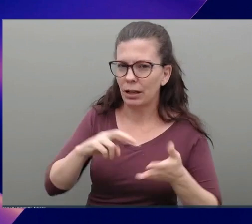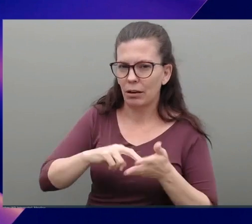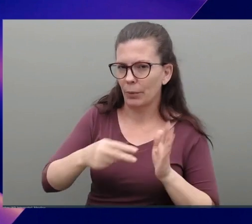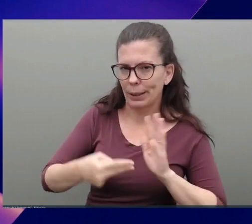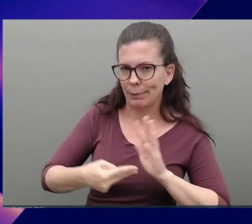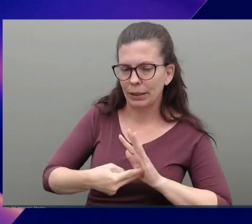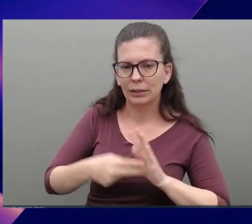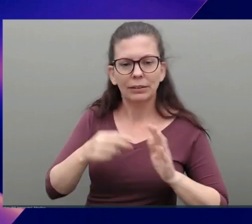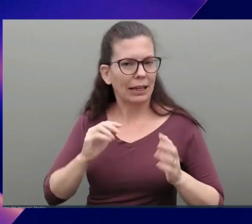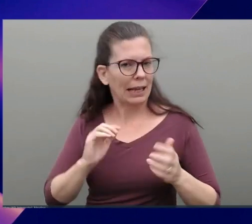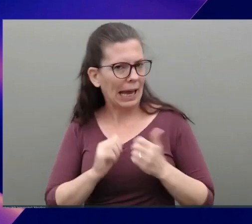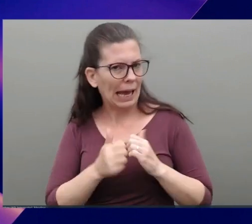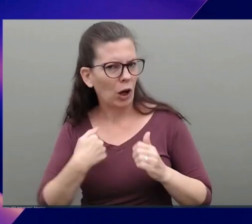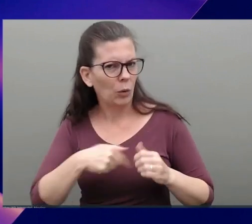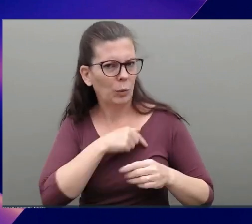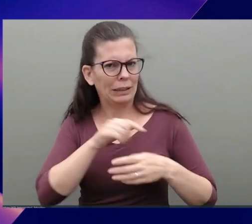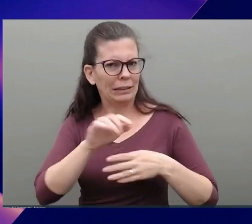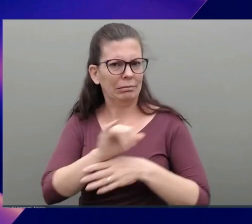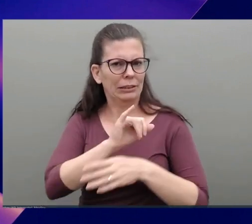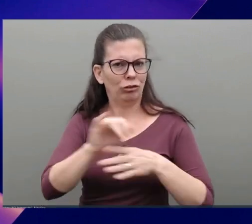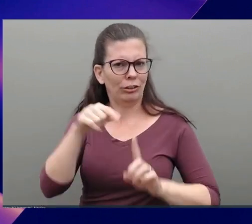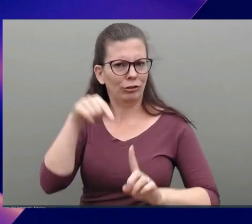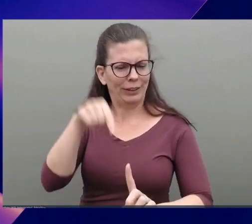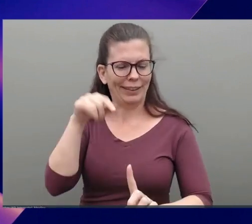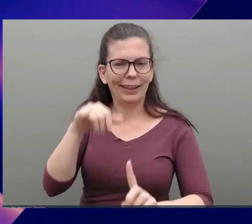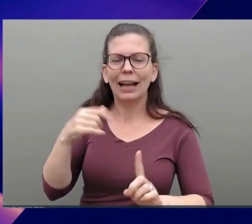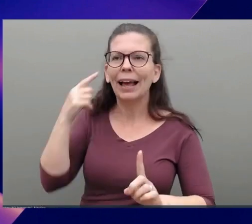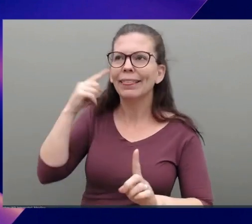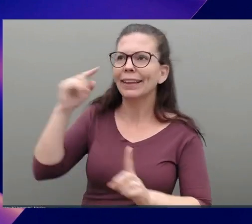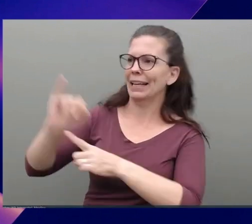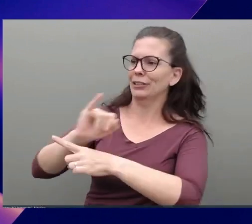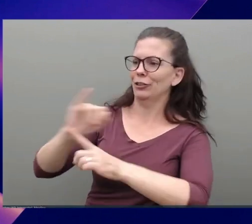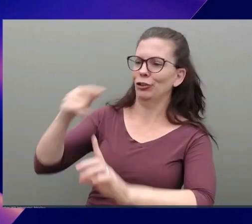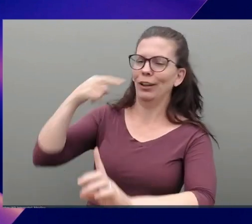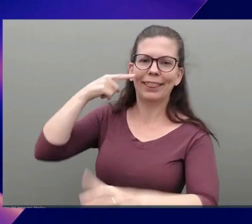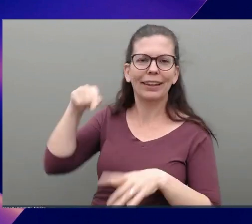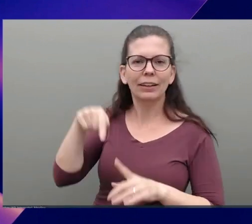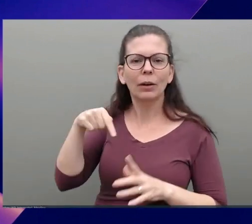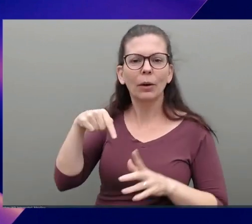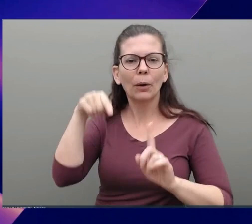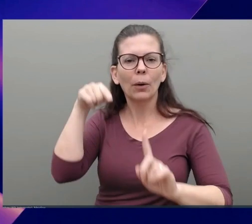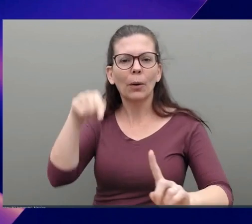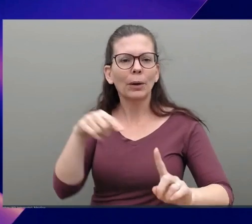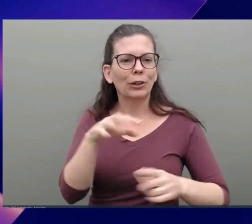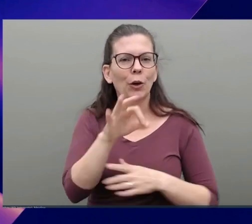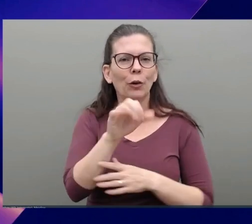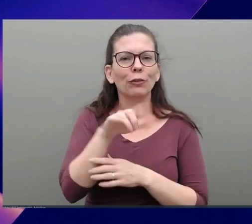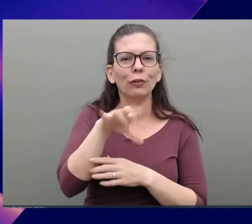Like, how are we industrializing? When I think industrialized, I think of like, a Ford assembly line- Machines and yeah, right? Or like, machines.